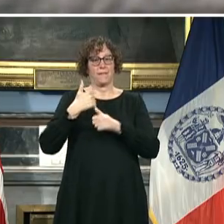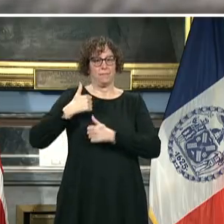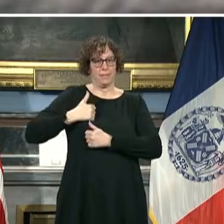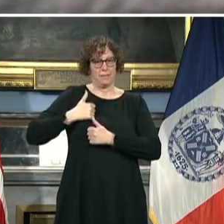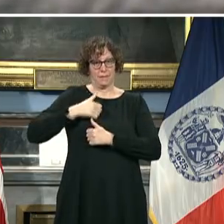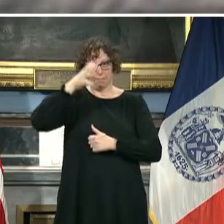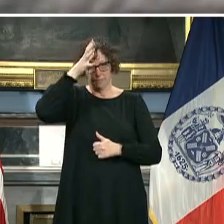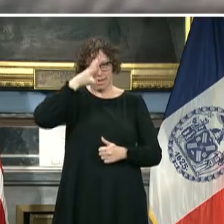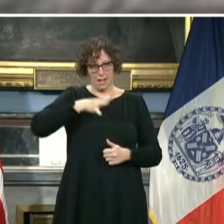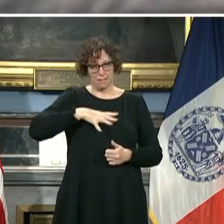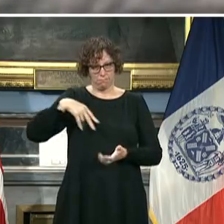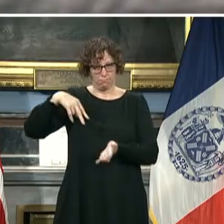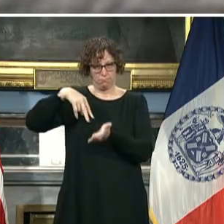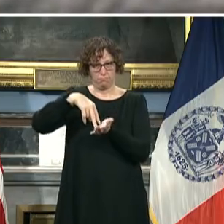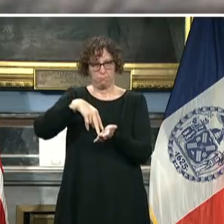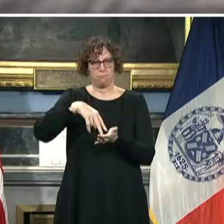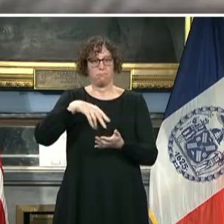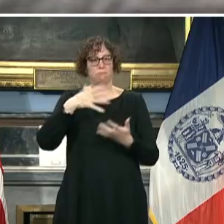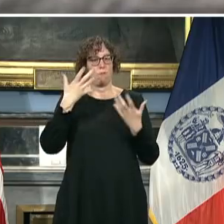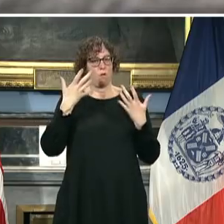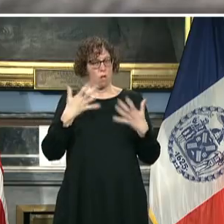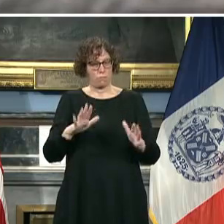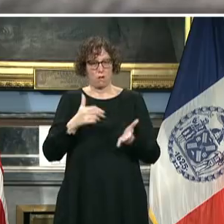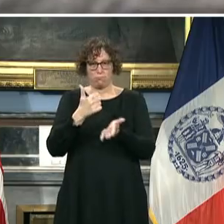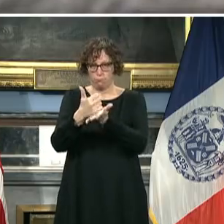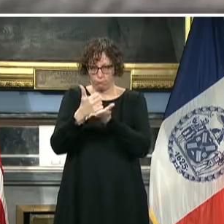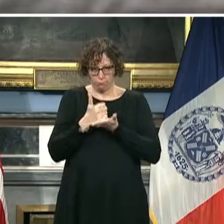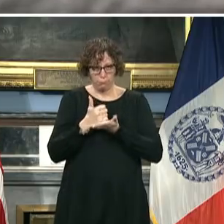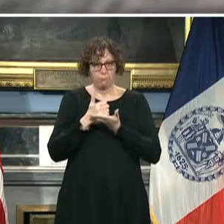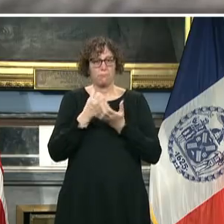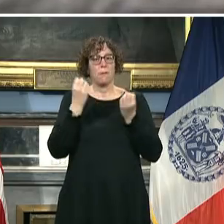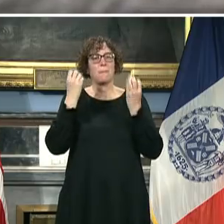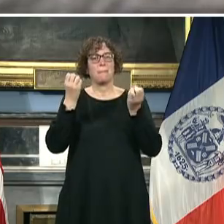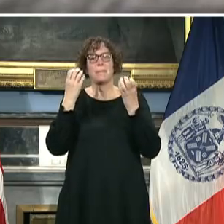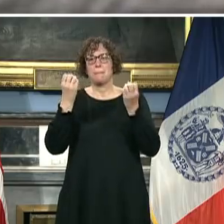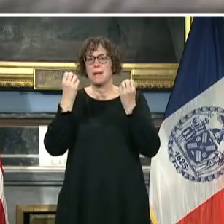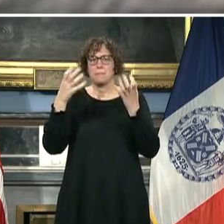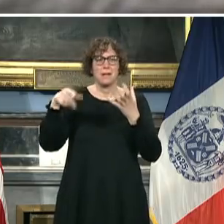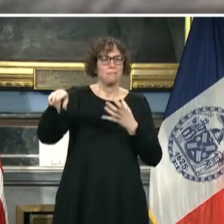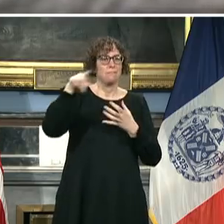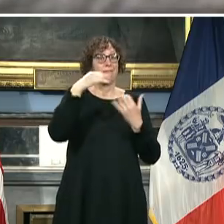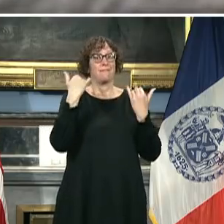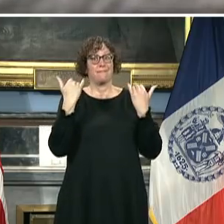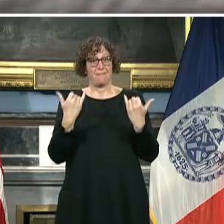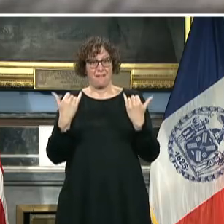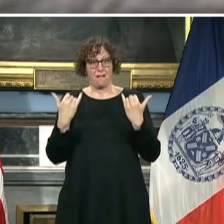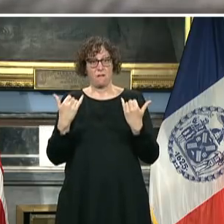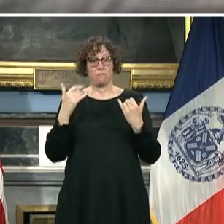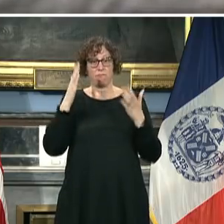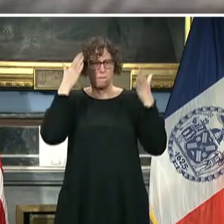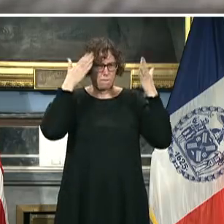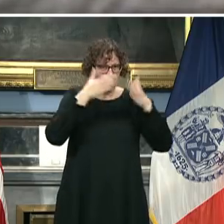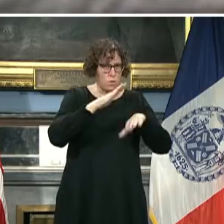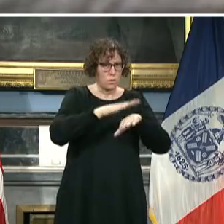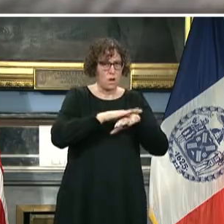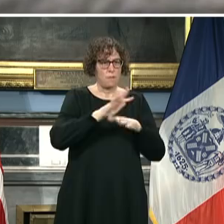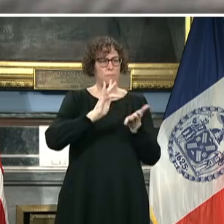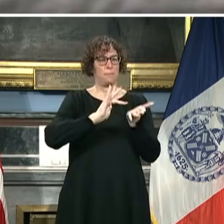THE UNITED STATES MILITARY, PROTECTING THEM. NOW TAKING THAT SAME EXPERTISE TO POTRE CTOUR DOCTORS AND NURSES AND